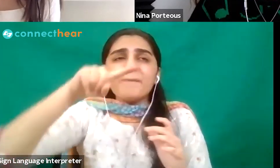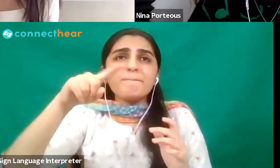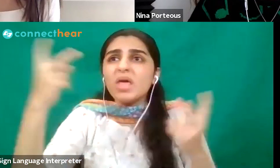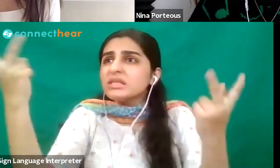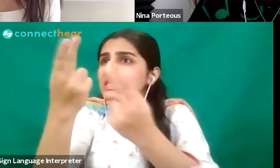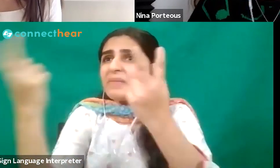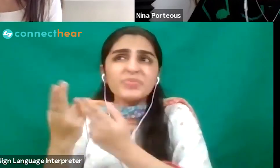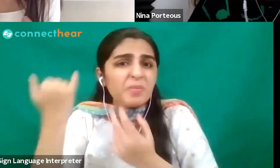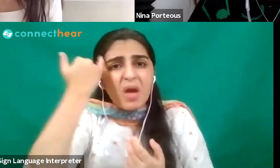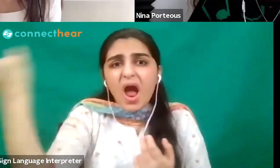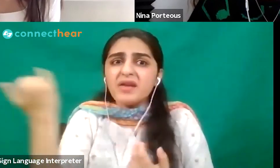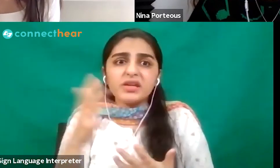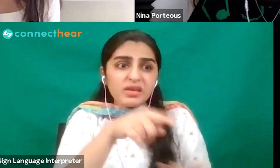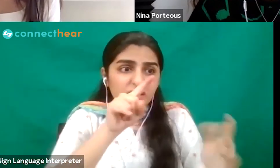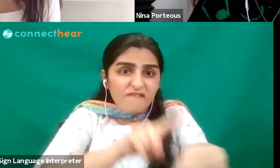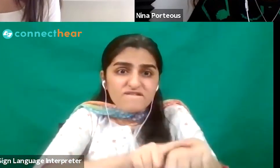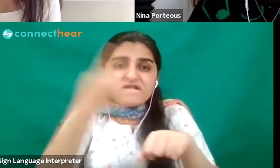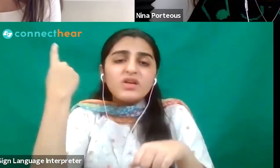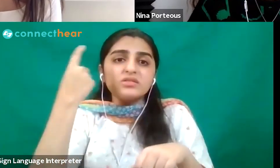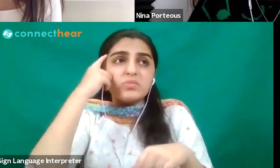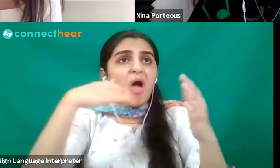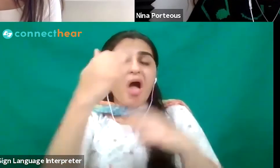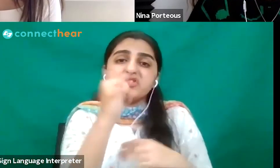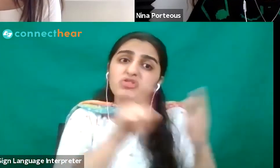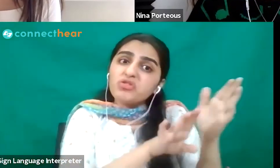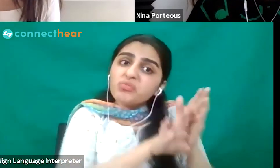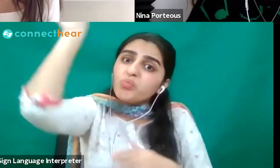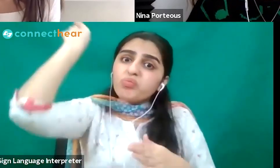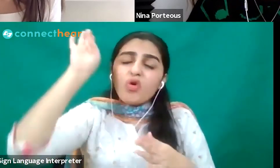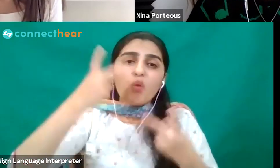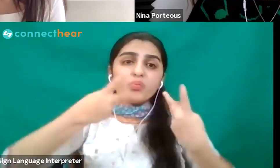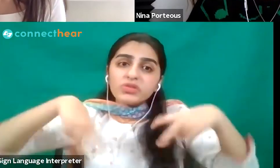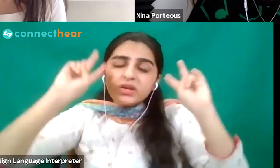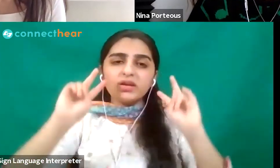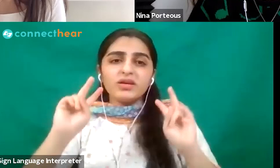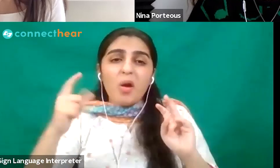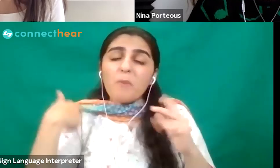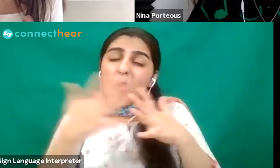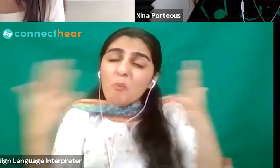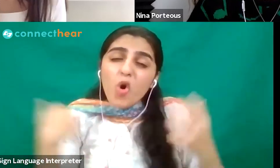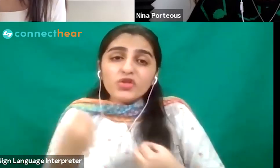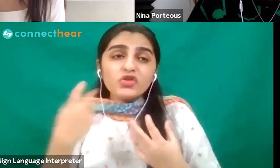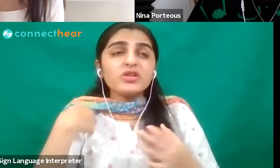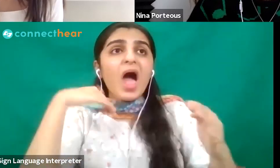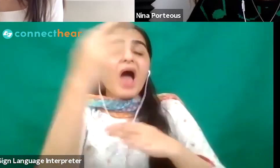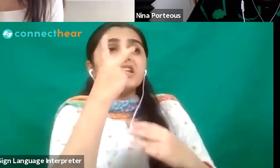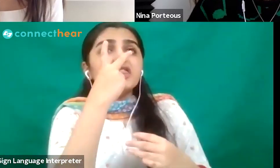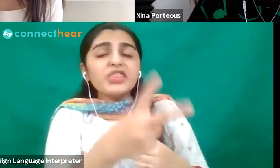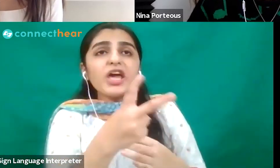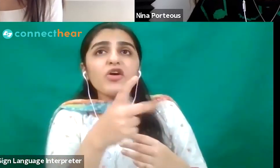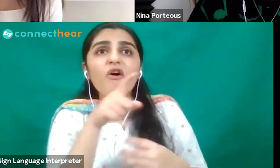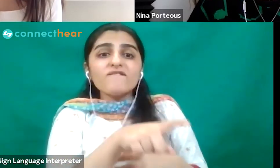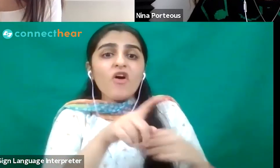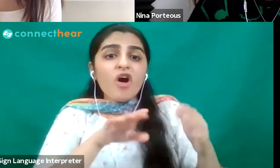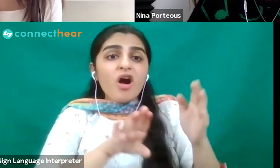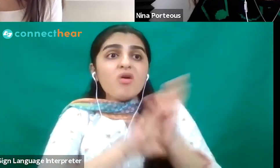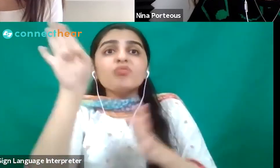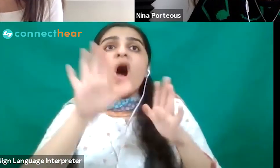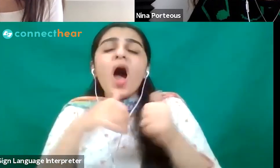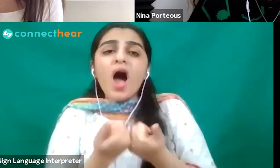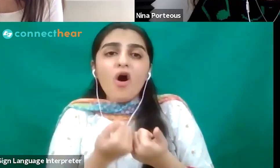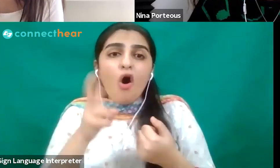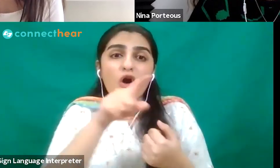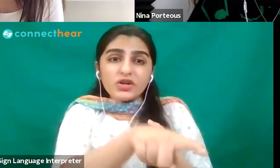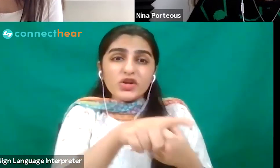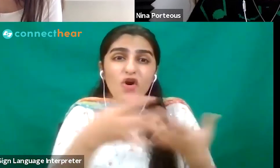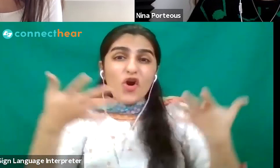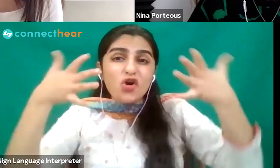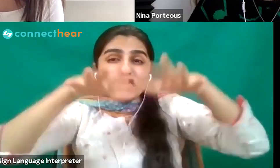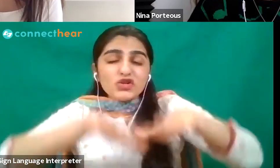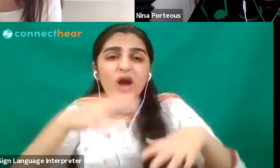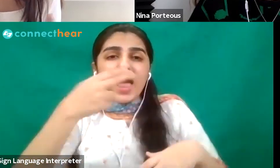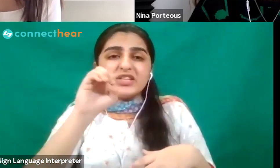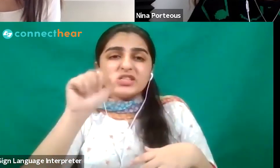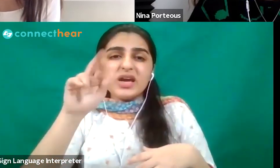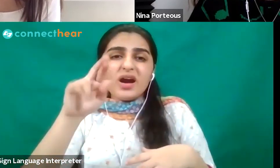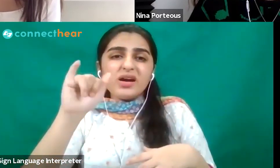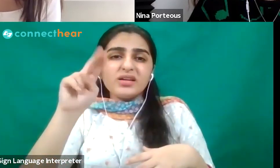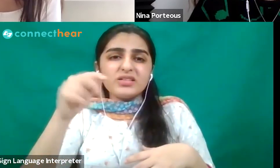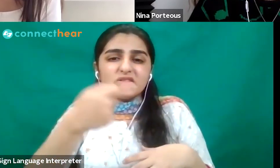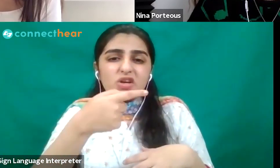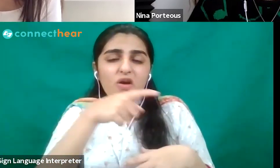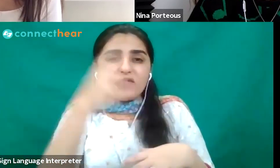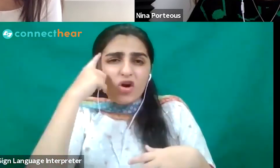Ya know that's a really good point that you mentioned there in making sure that it's designed by people like us who actually know what it's like. And just making sure that they provide us that platform to get ideas out there because we're the ones that